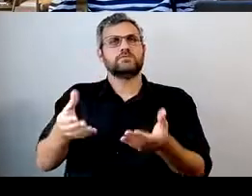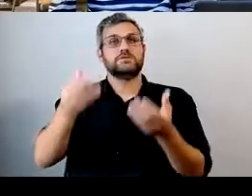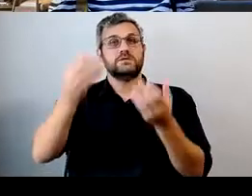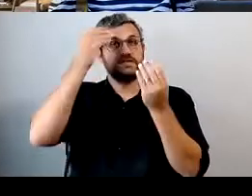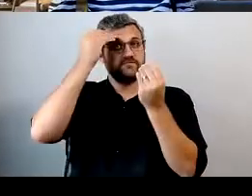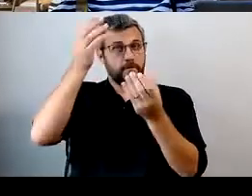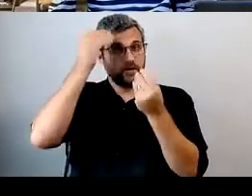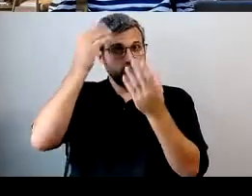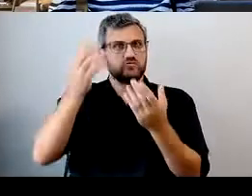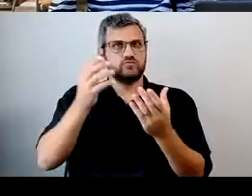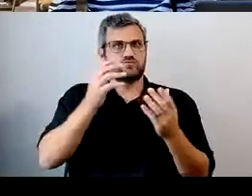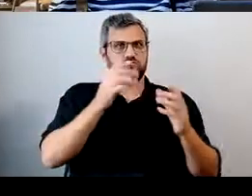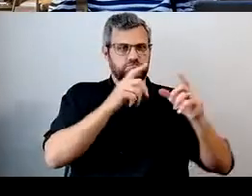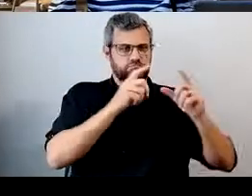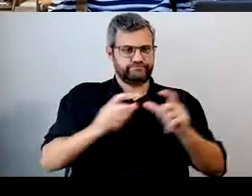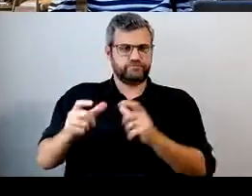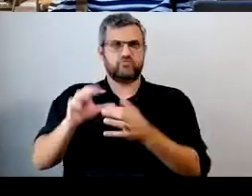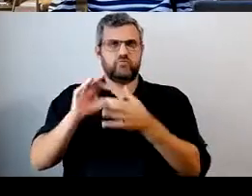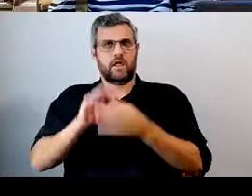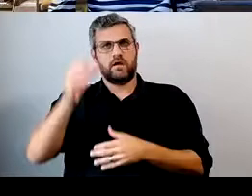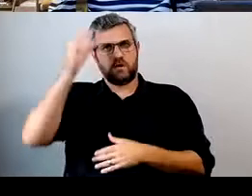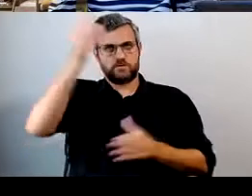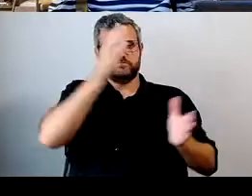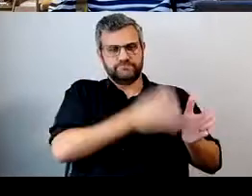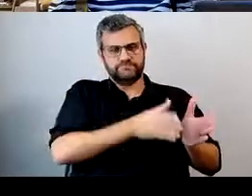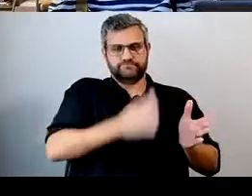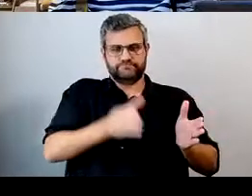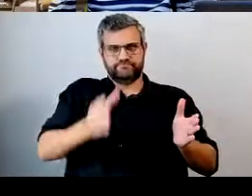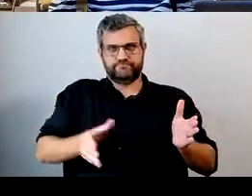in blocks of related concepts and give information in a sequenced order.